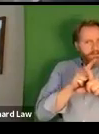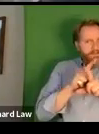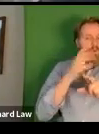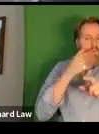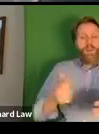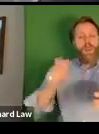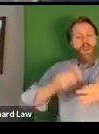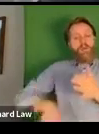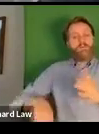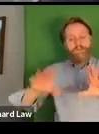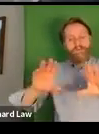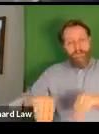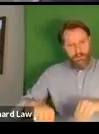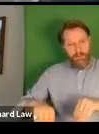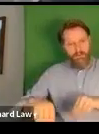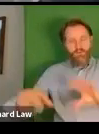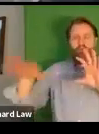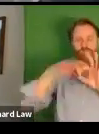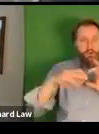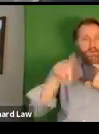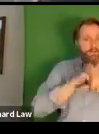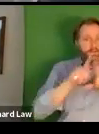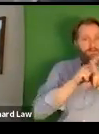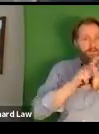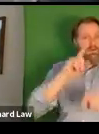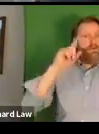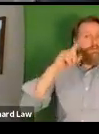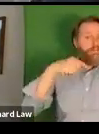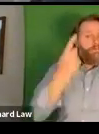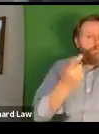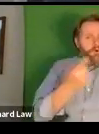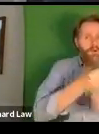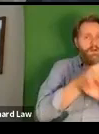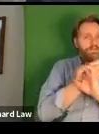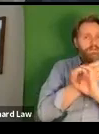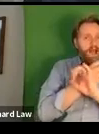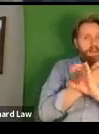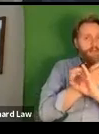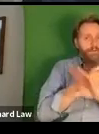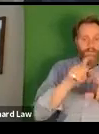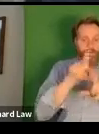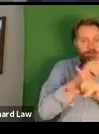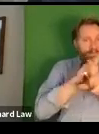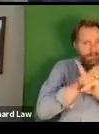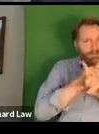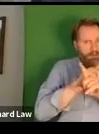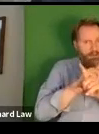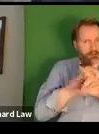meetings like James just mentioned tomorrow that are on skype and the more we get involved and show them we mean business